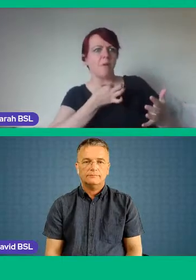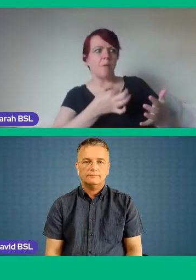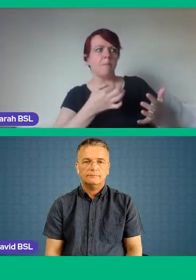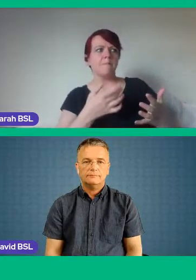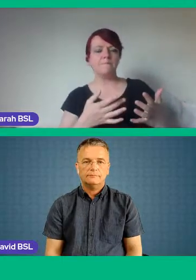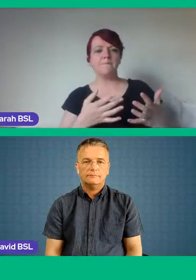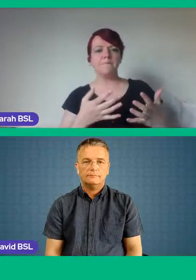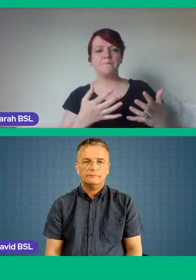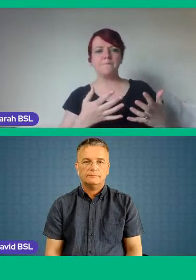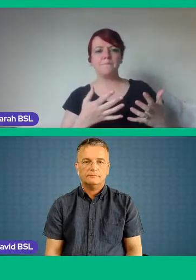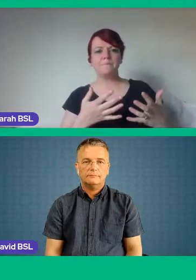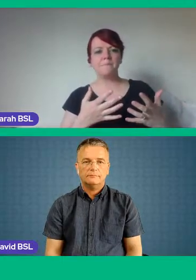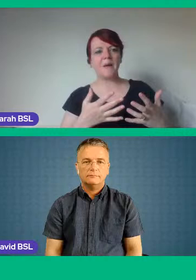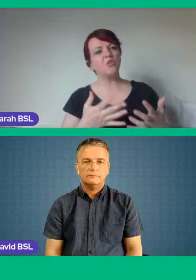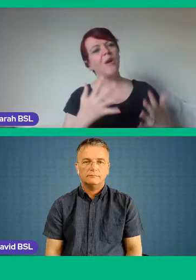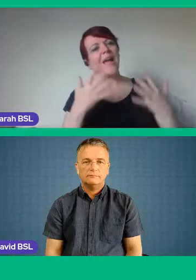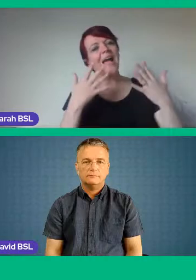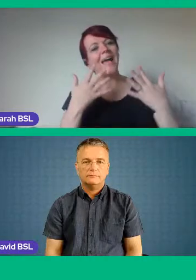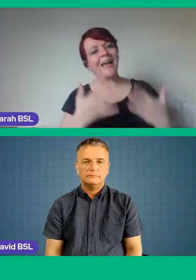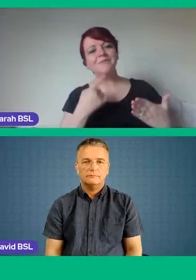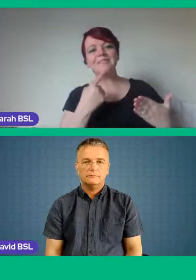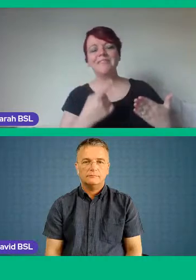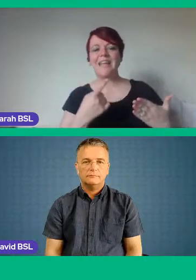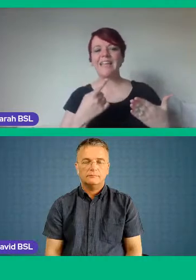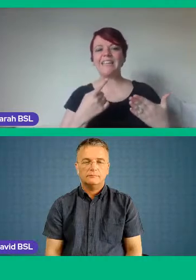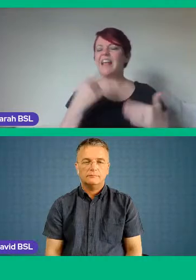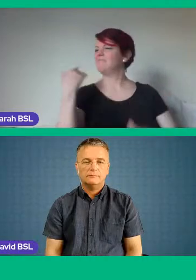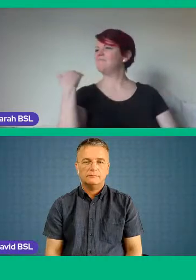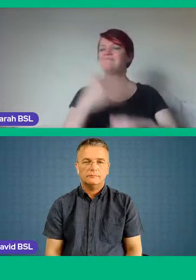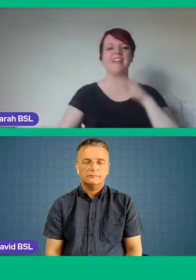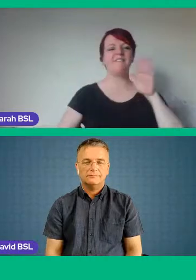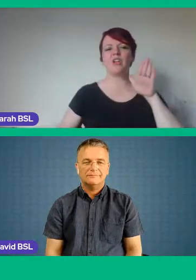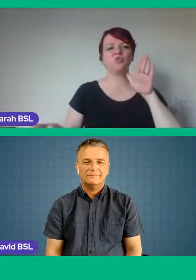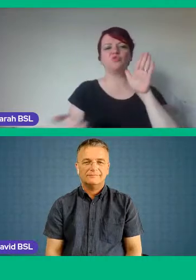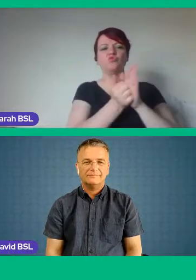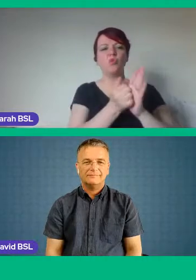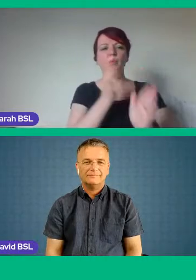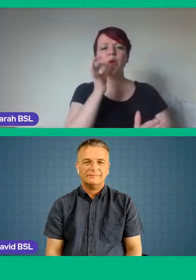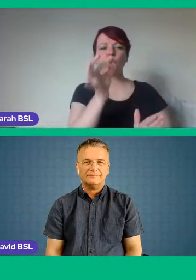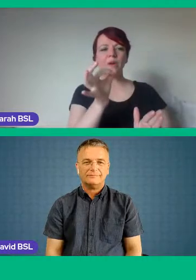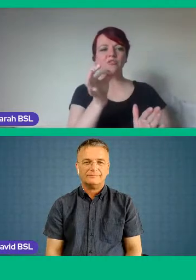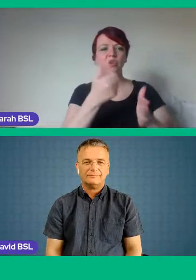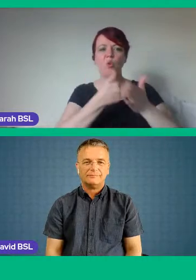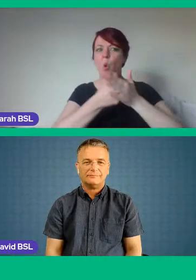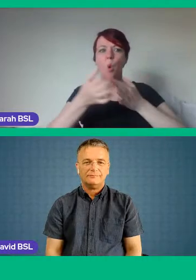after everyone has said so far we are bringing our human experiences into the space and how